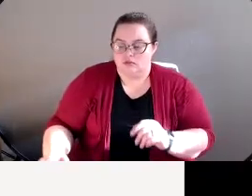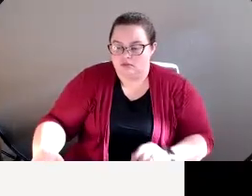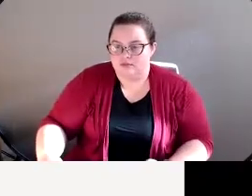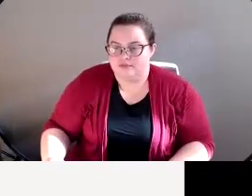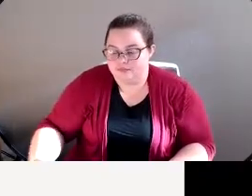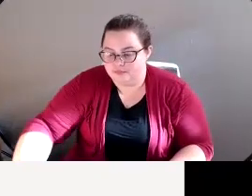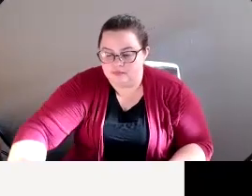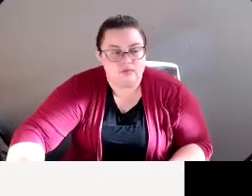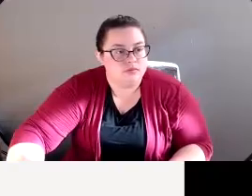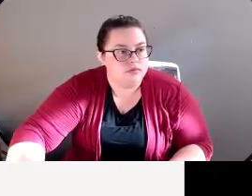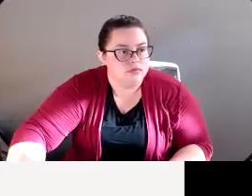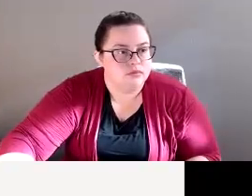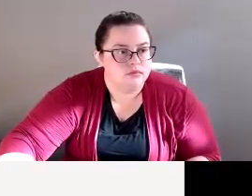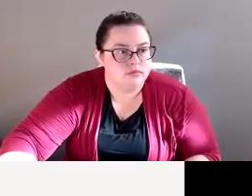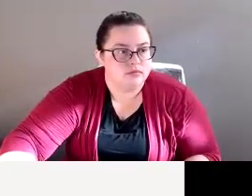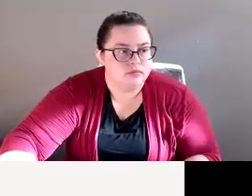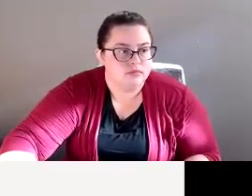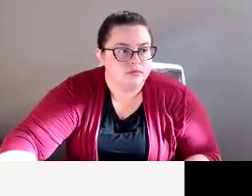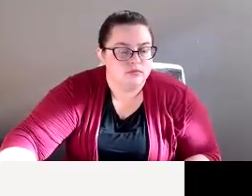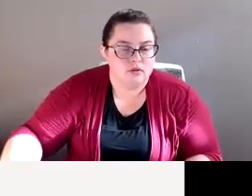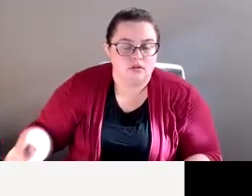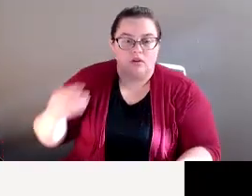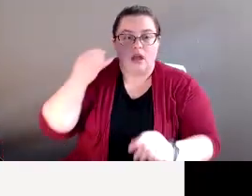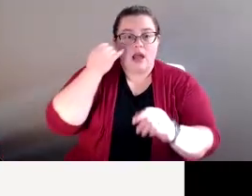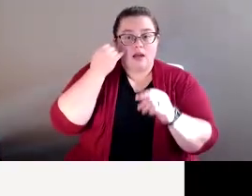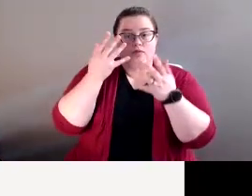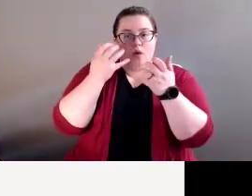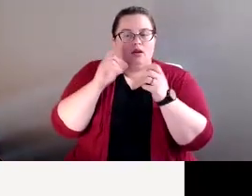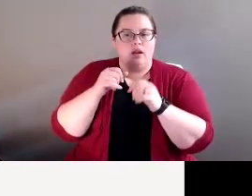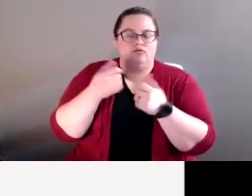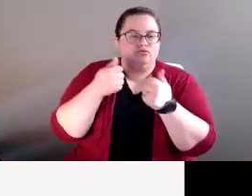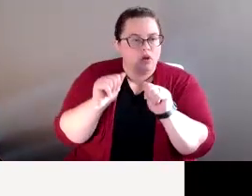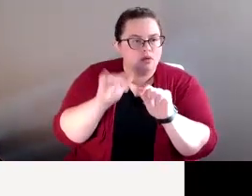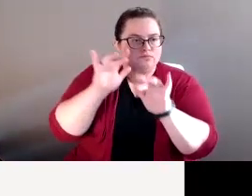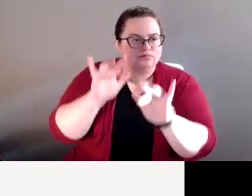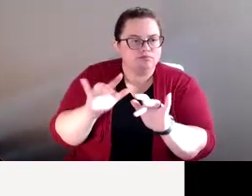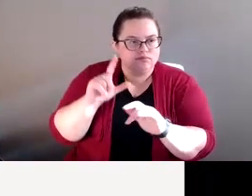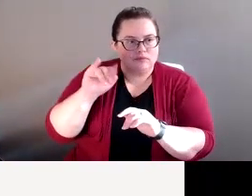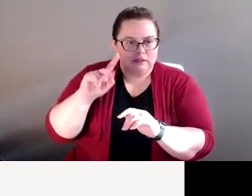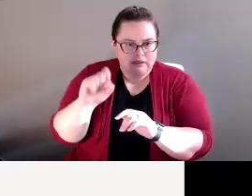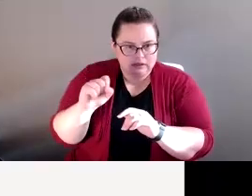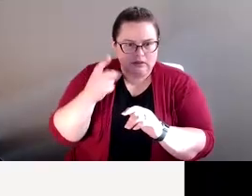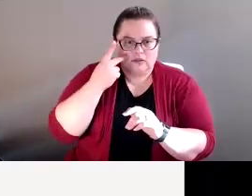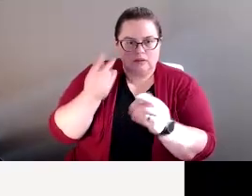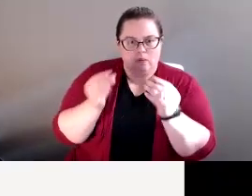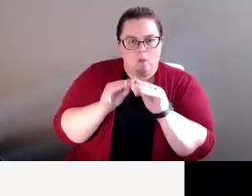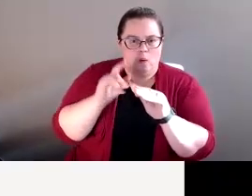So you are more than welcome to do either one of those. Are there any questions before I get started?